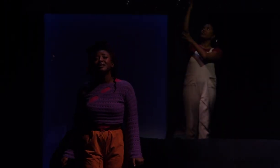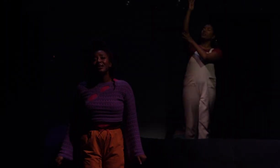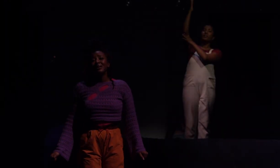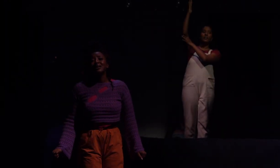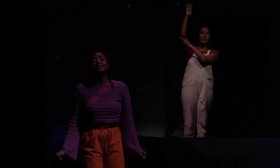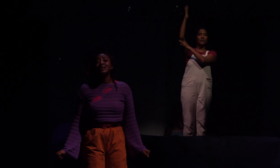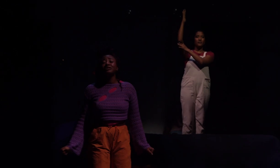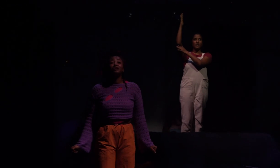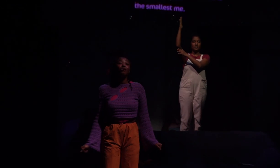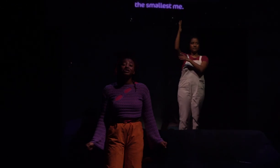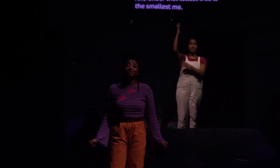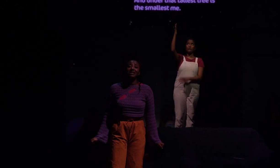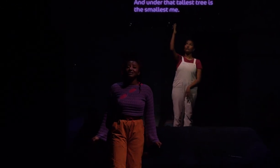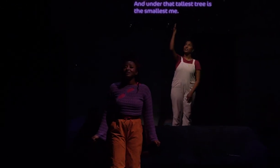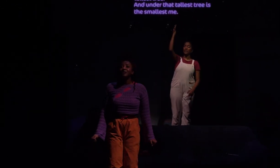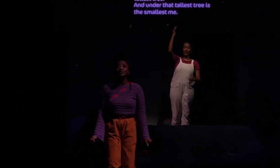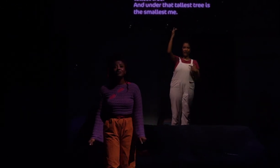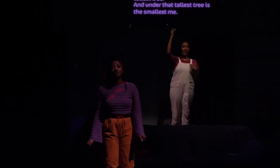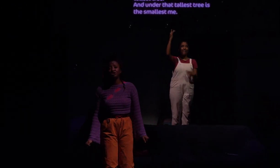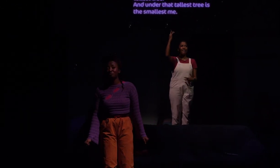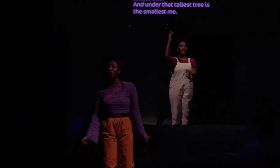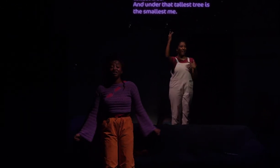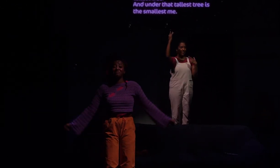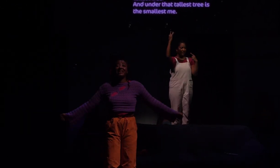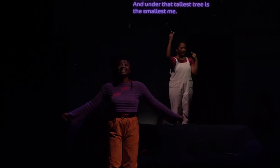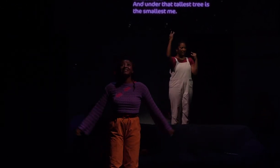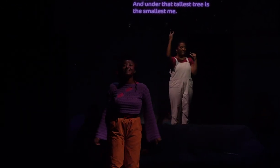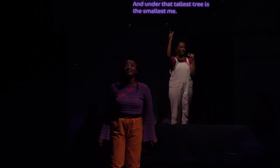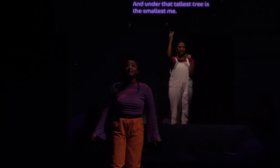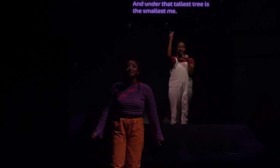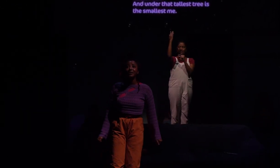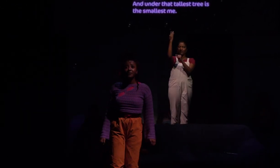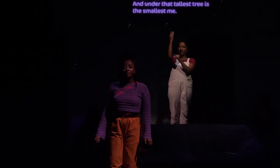And underneath the tallest tree is the smallest me.